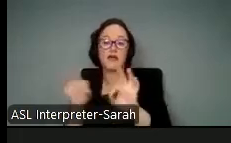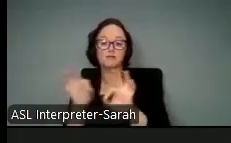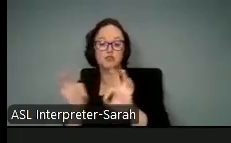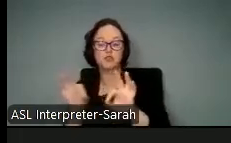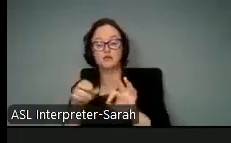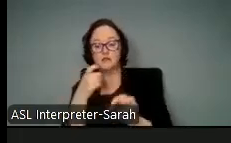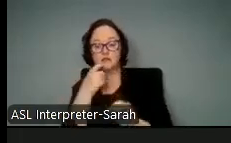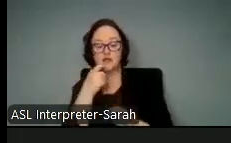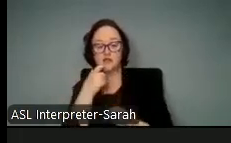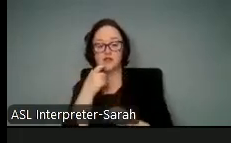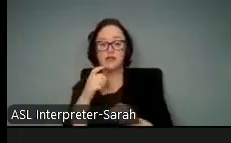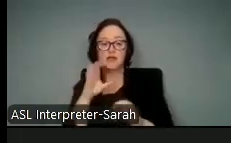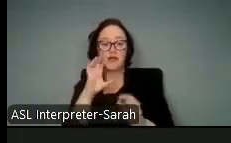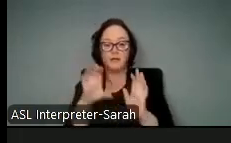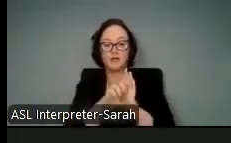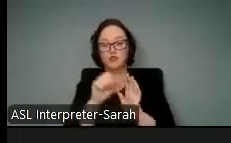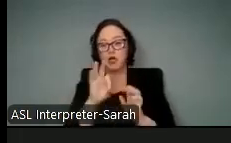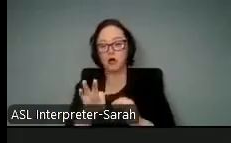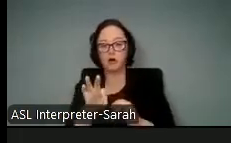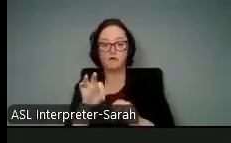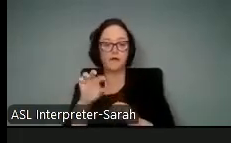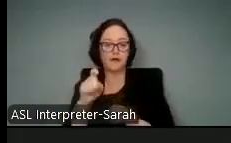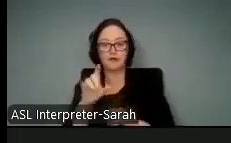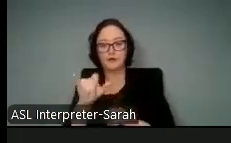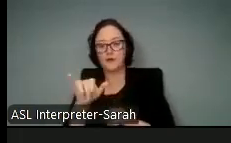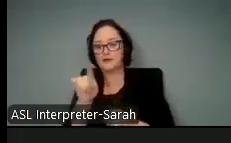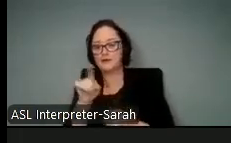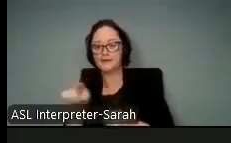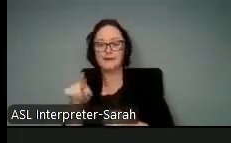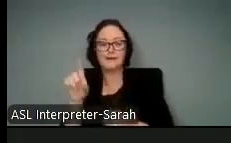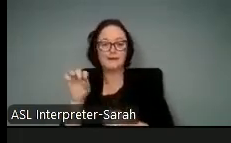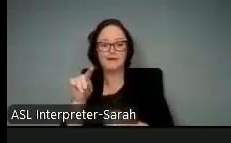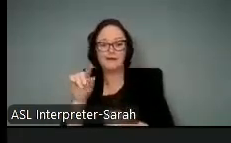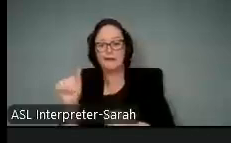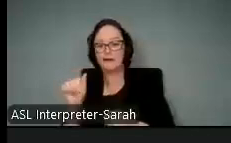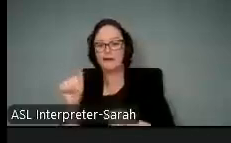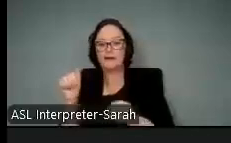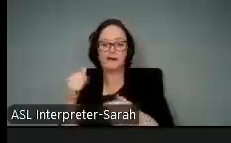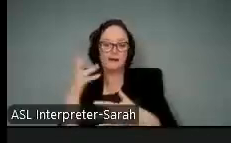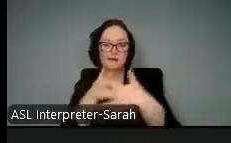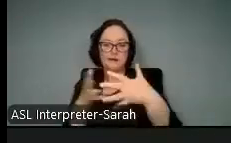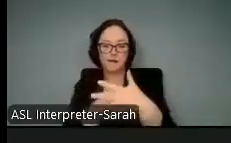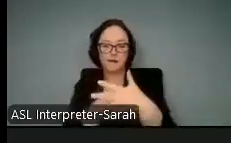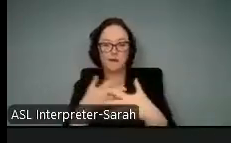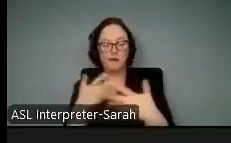"Image of XYZ data table," and then the fig caption is programmatically associated with the figure